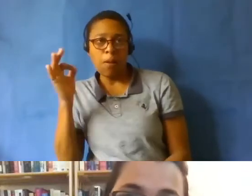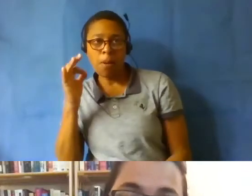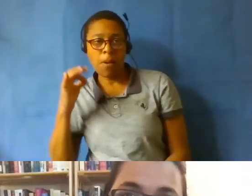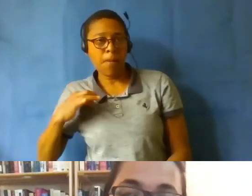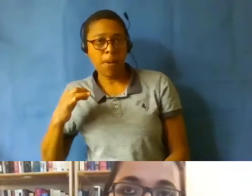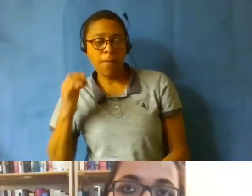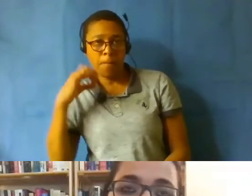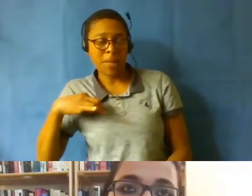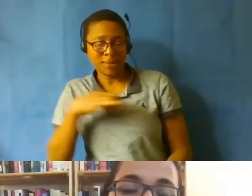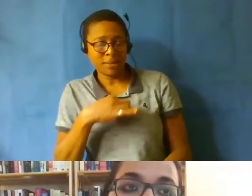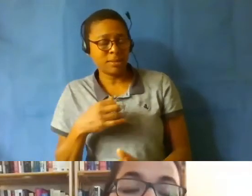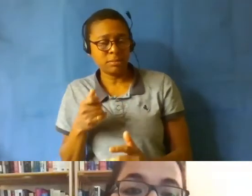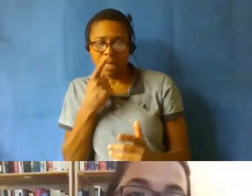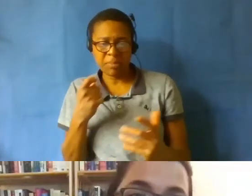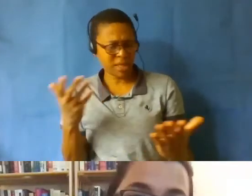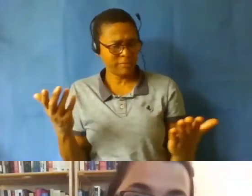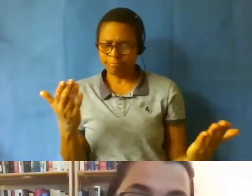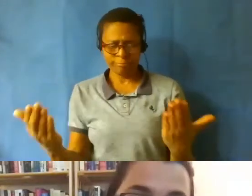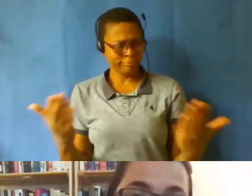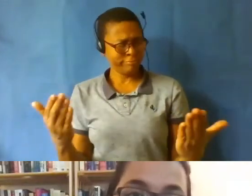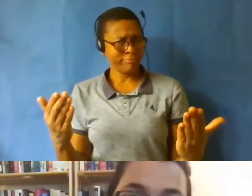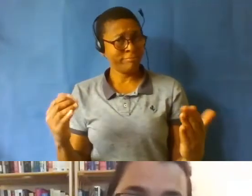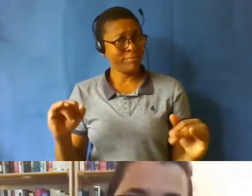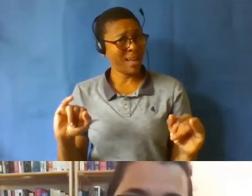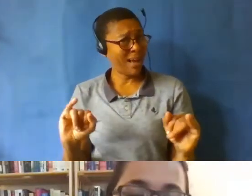in which they sort of Hindu notion of health, or the Hindu notion of